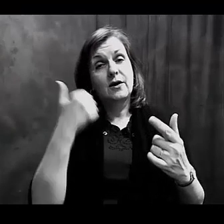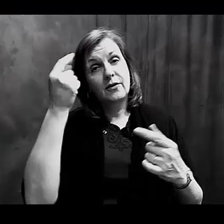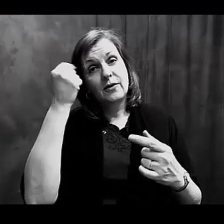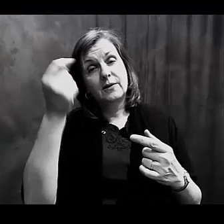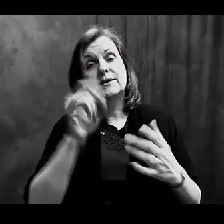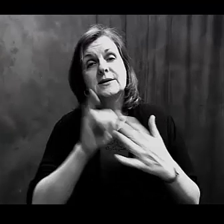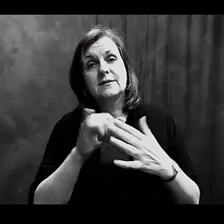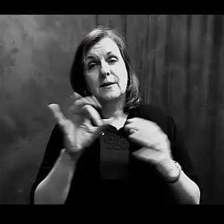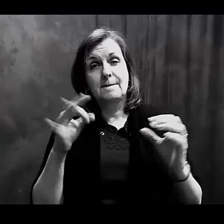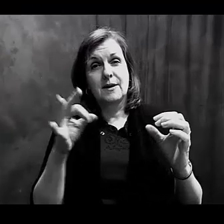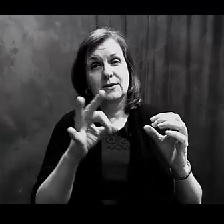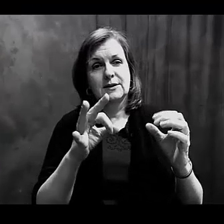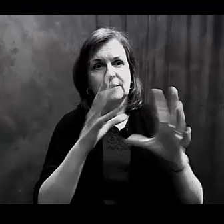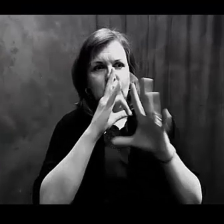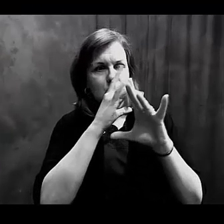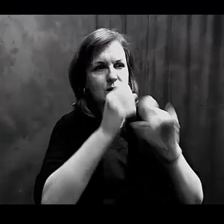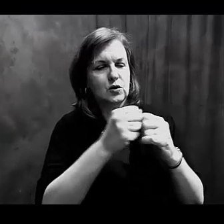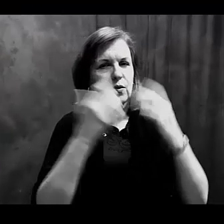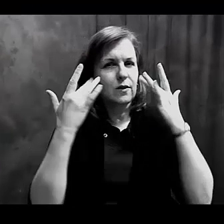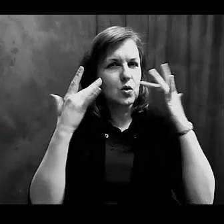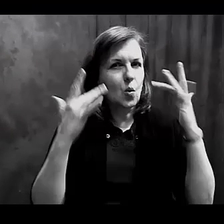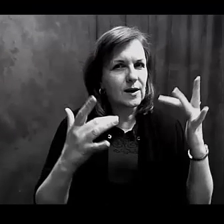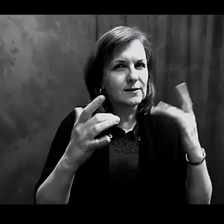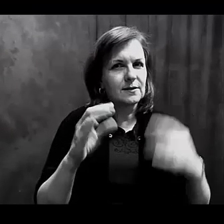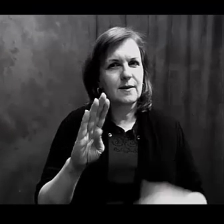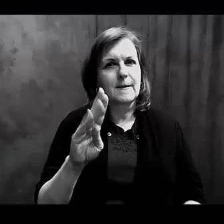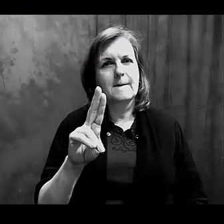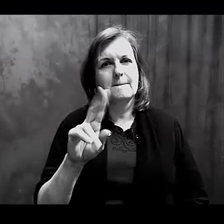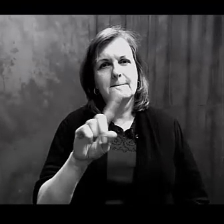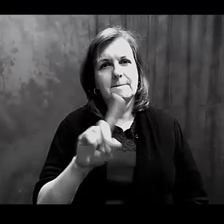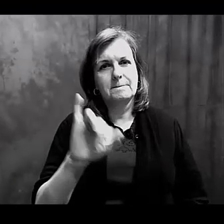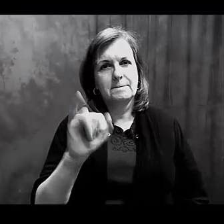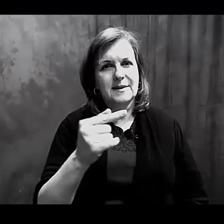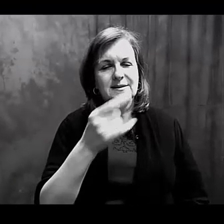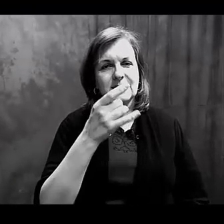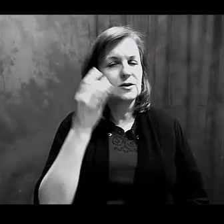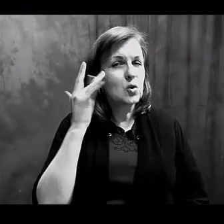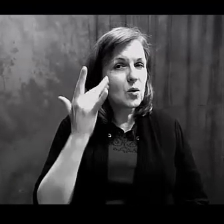the moth is actually attracted to the buzzing noise